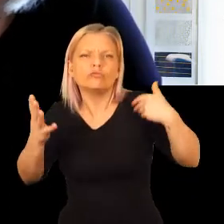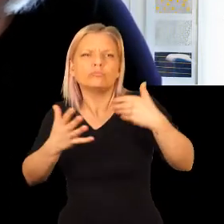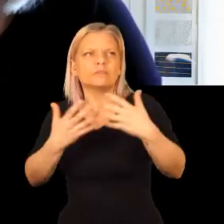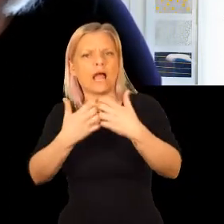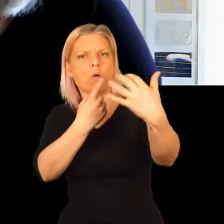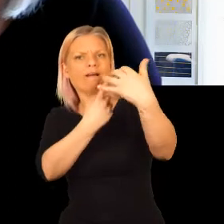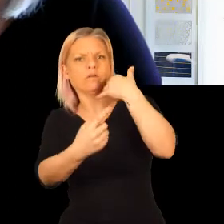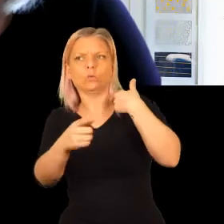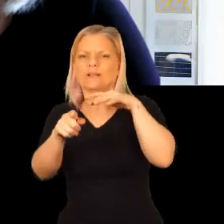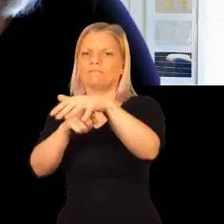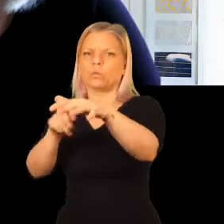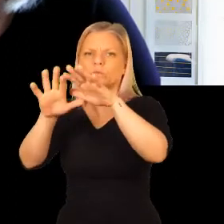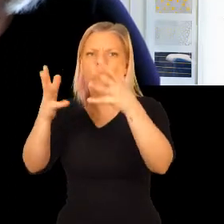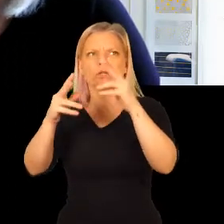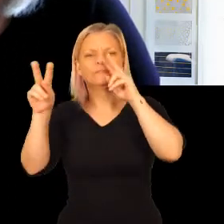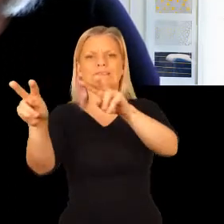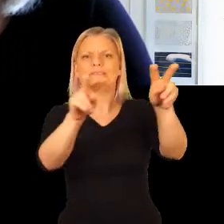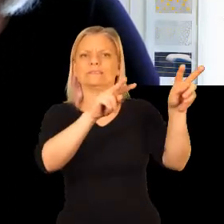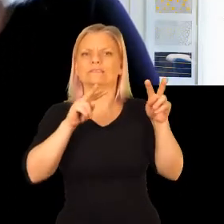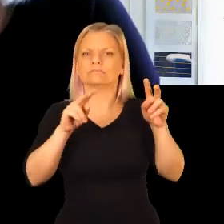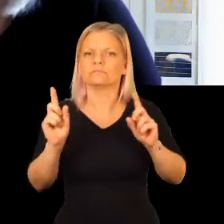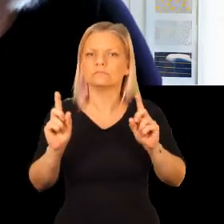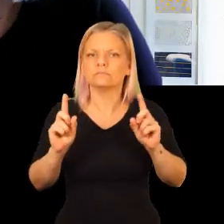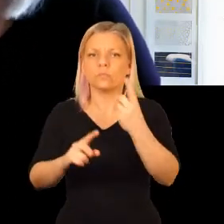how all these experiences we'd had it influenced the way we see the world and